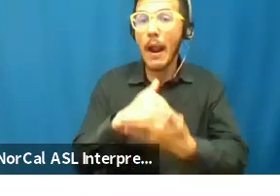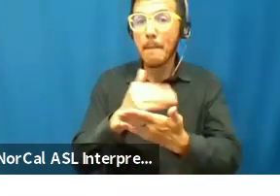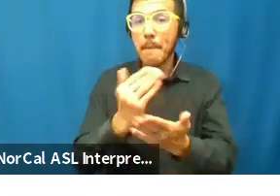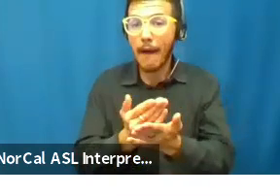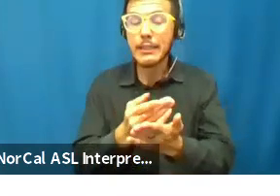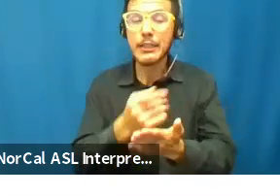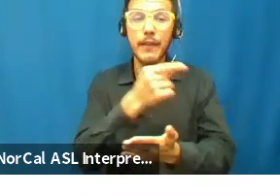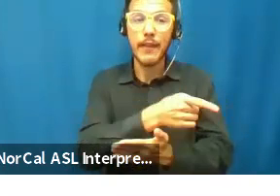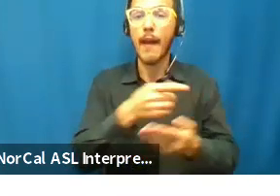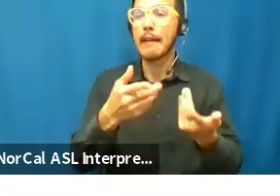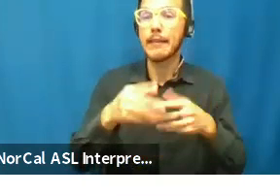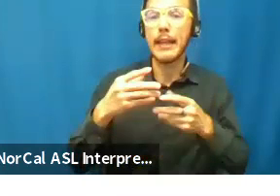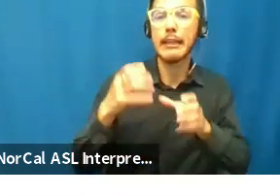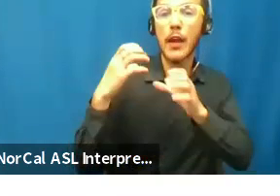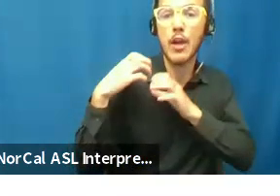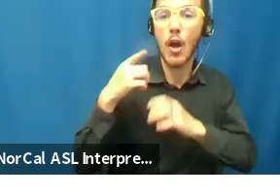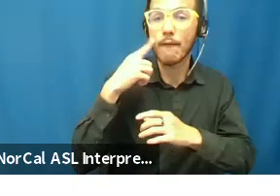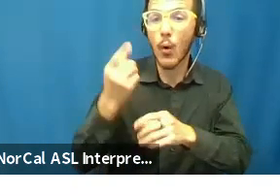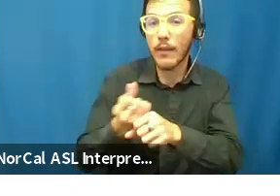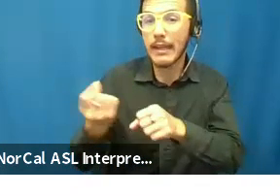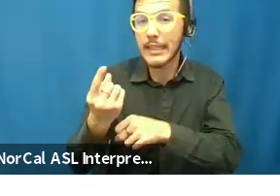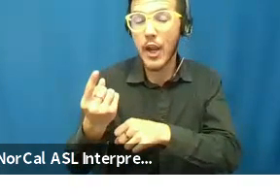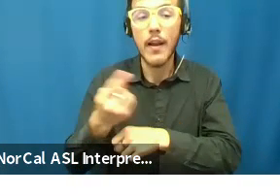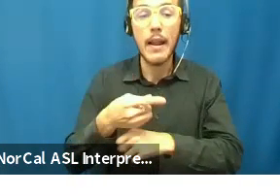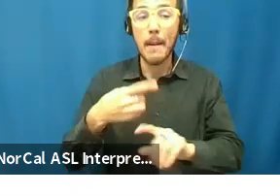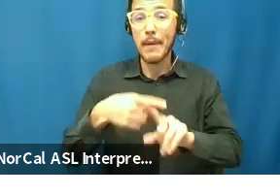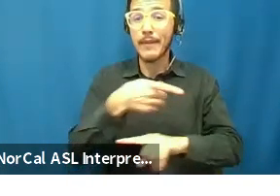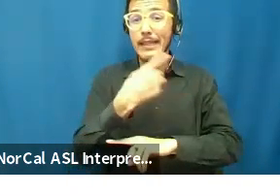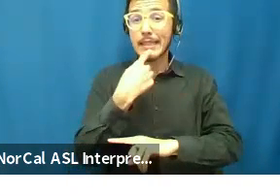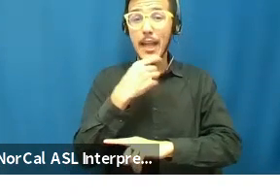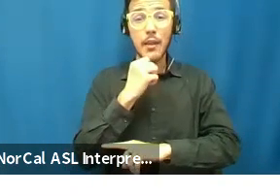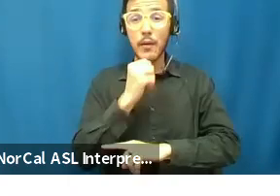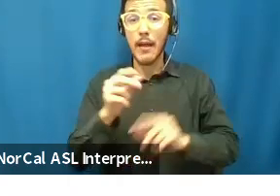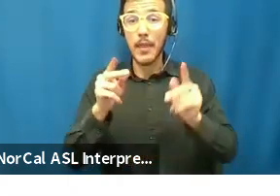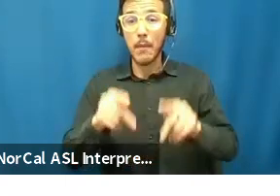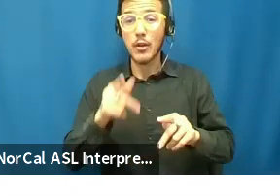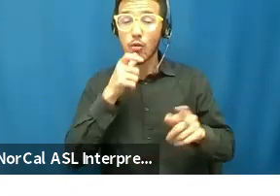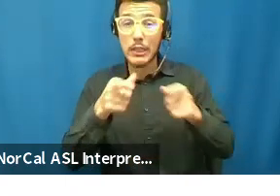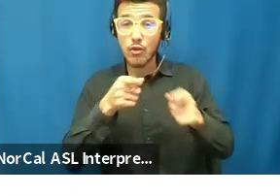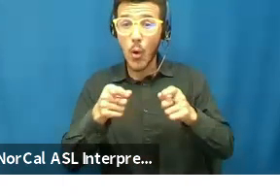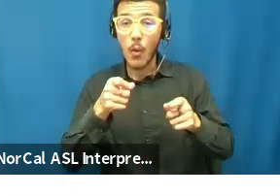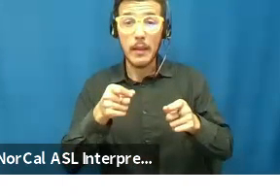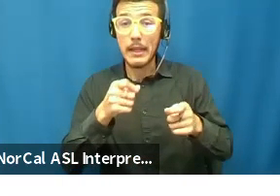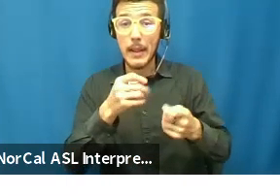they were not necessarily the same decision maker for budget requests. Some model types,